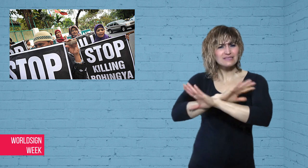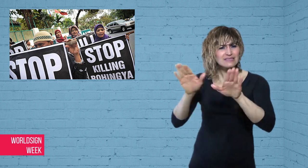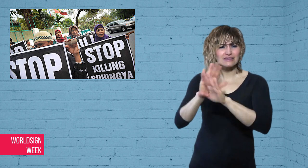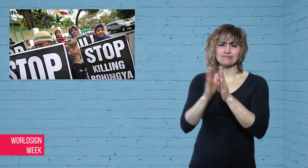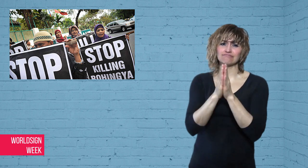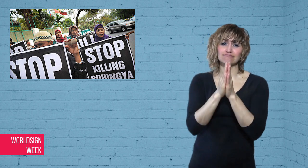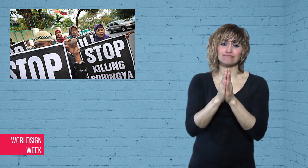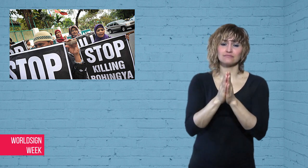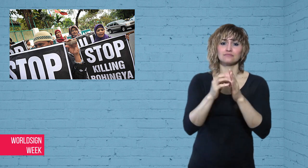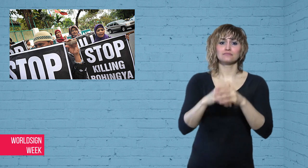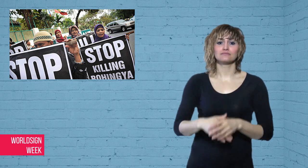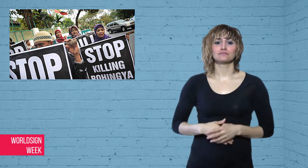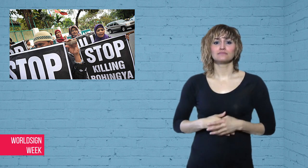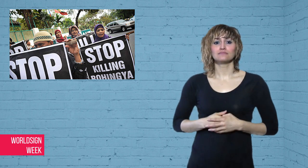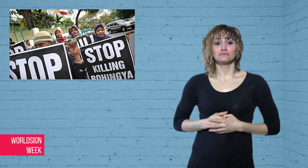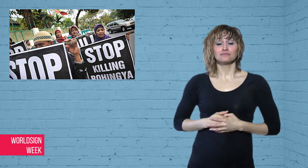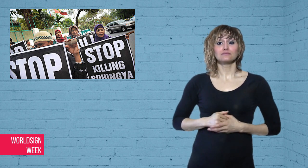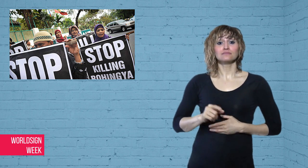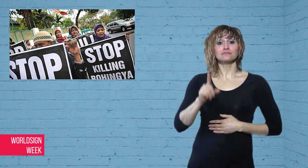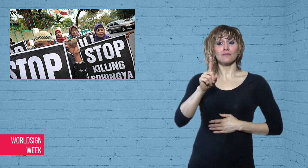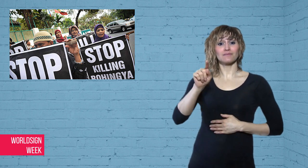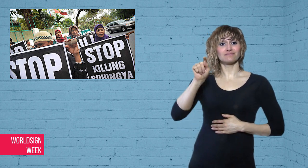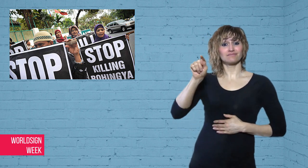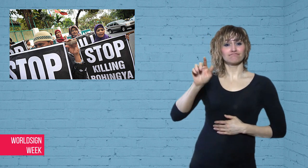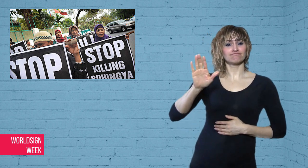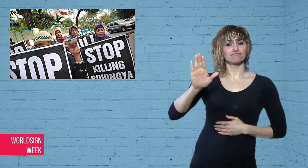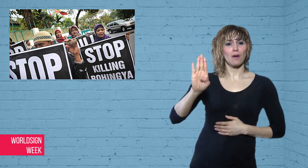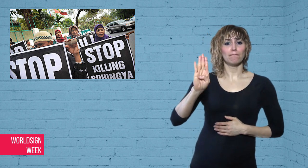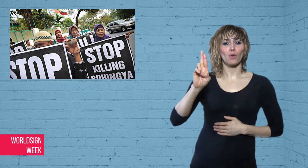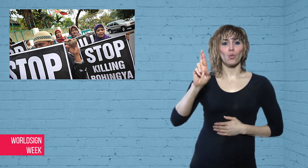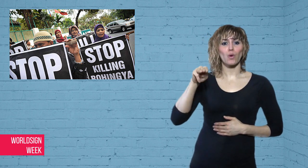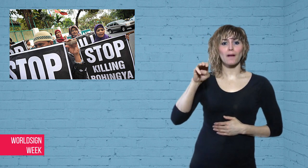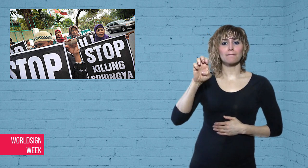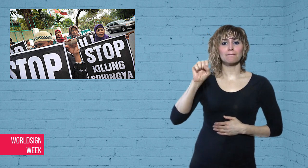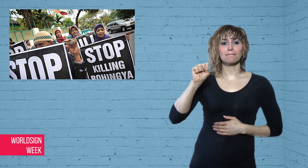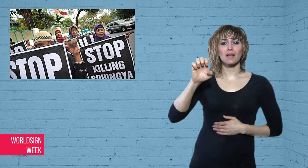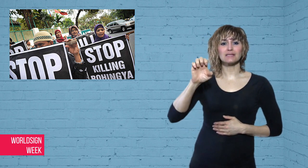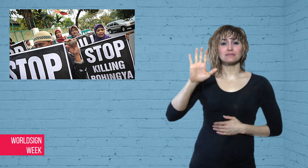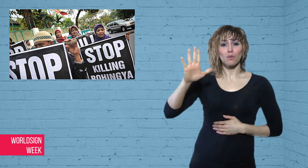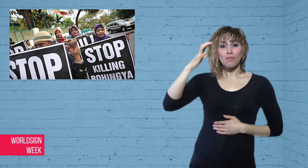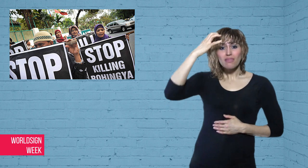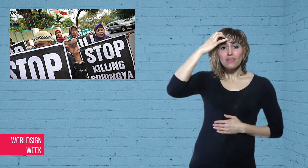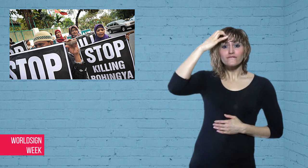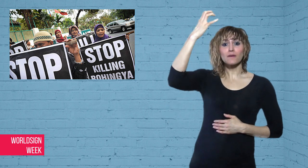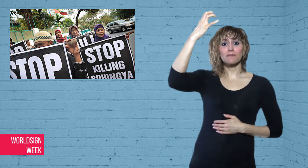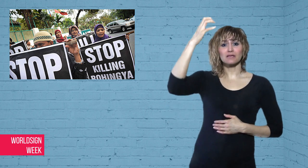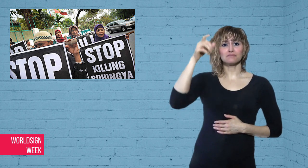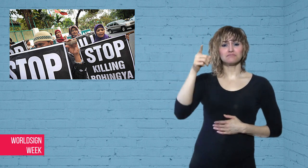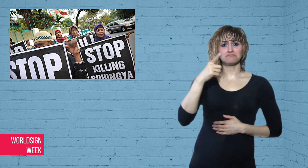operations. The Burmese government